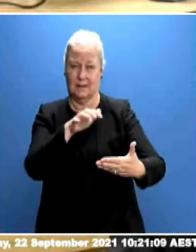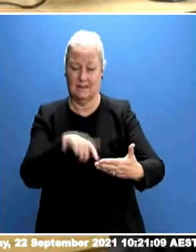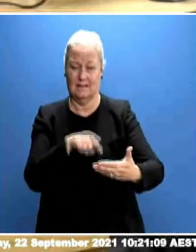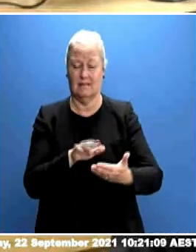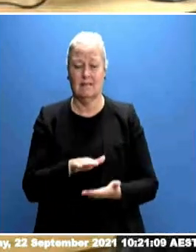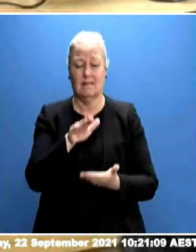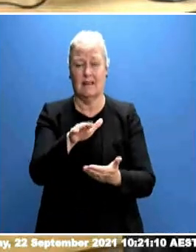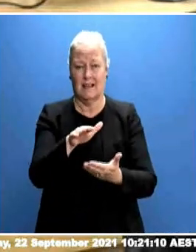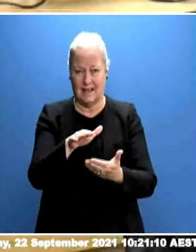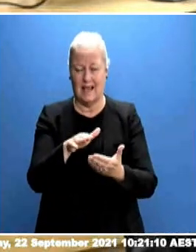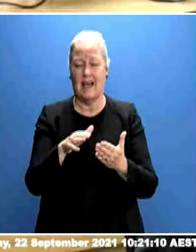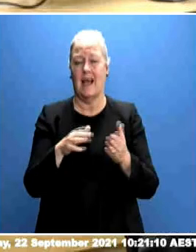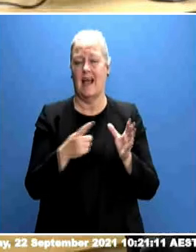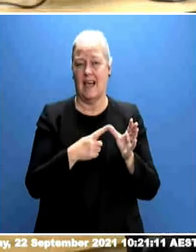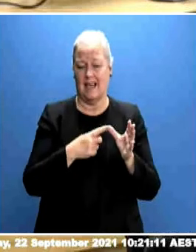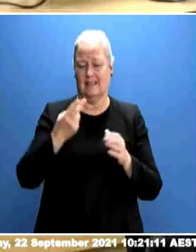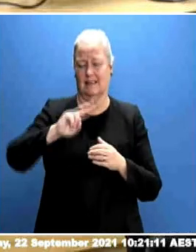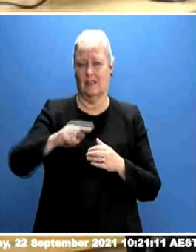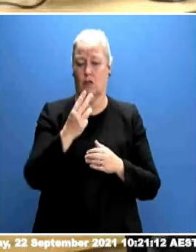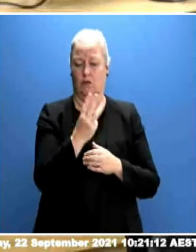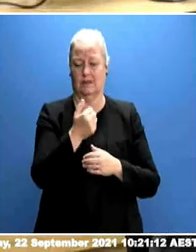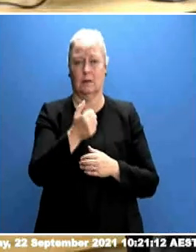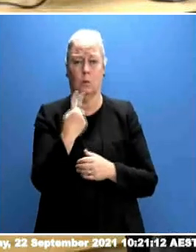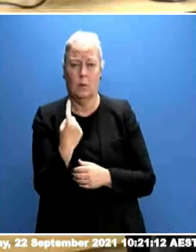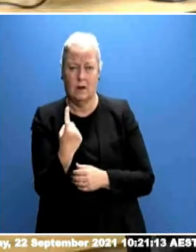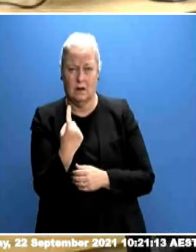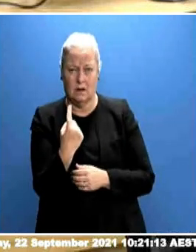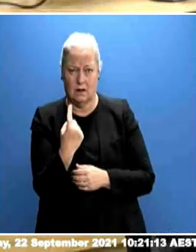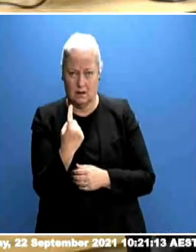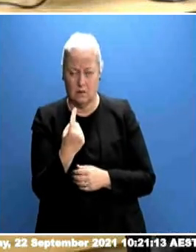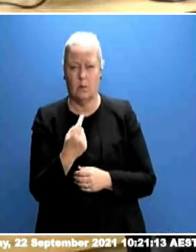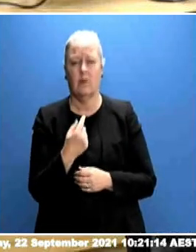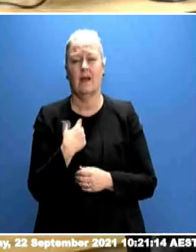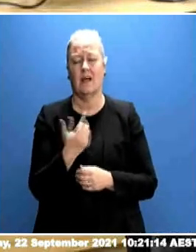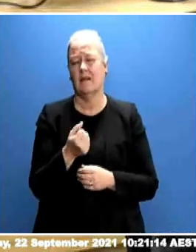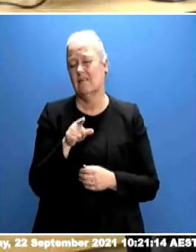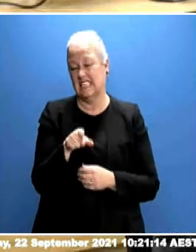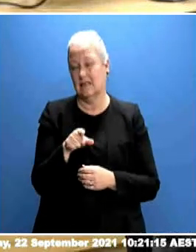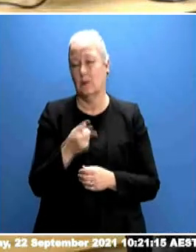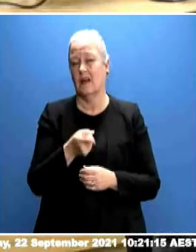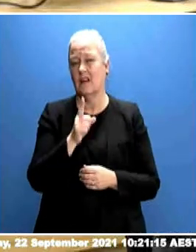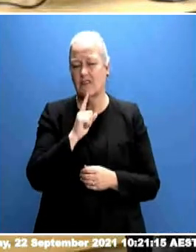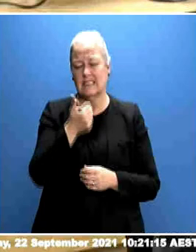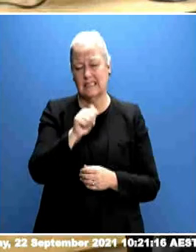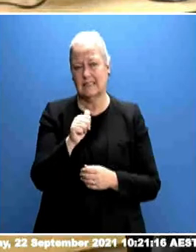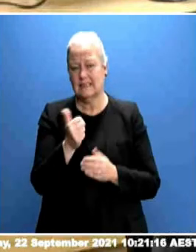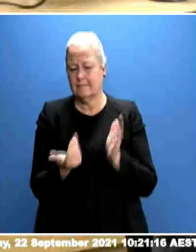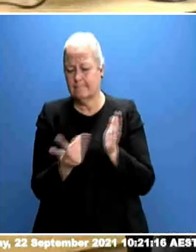Tender Bundle Part A at Tab 361, there's only 116 additional documents